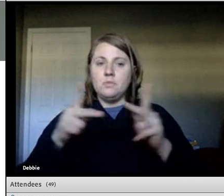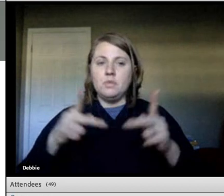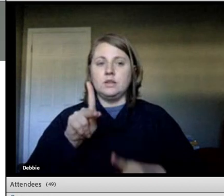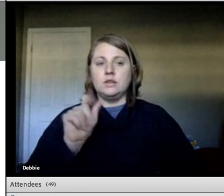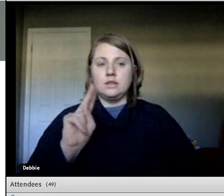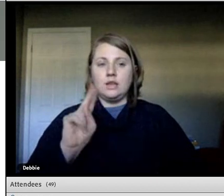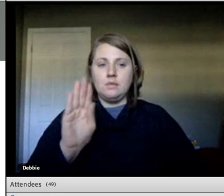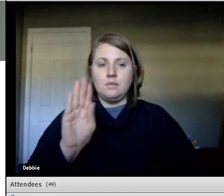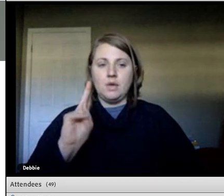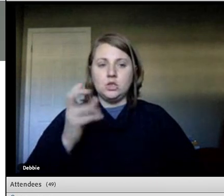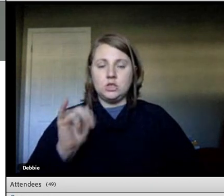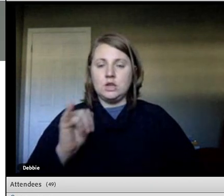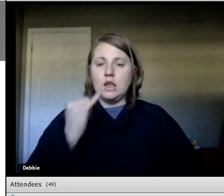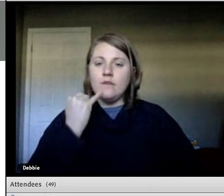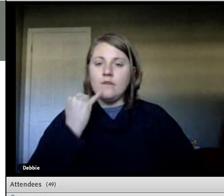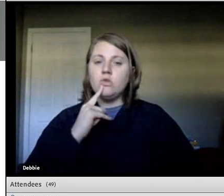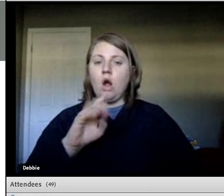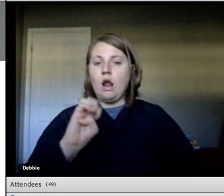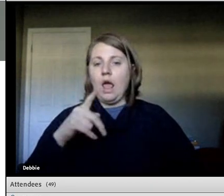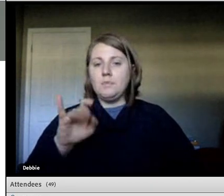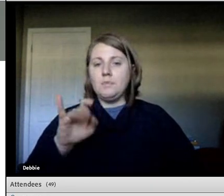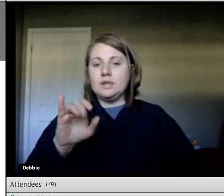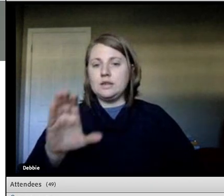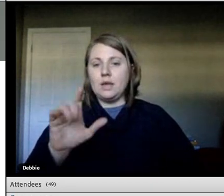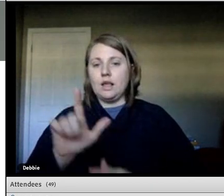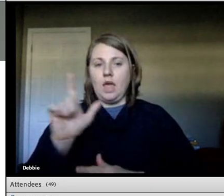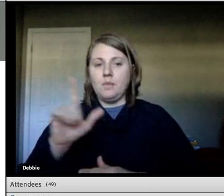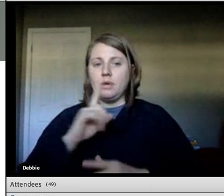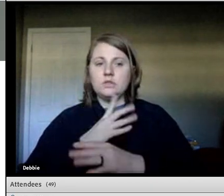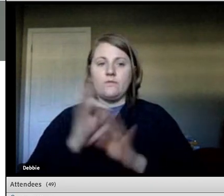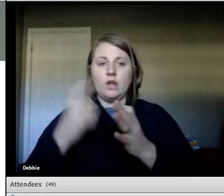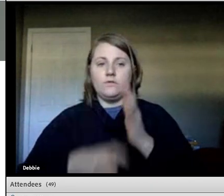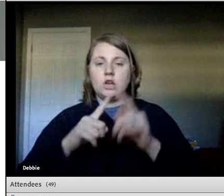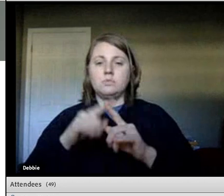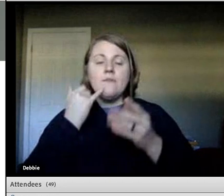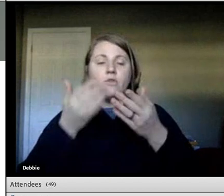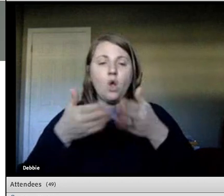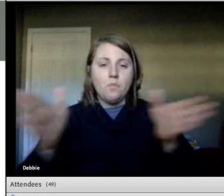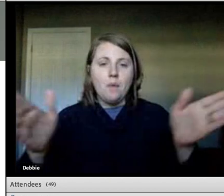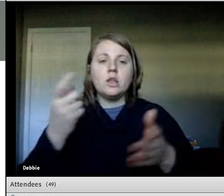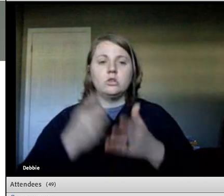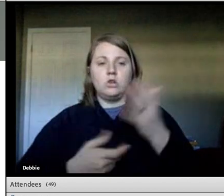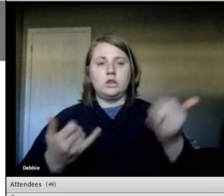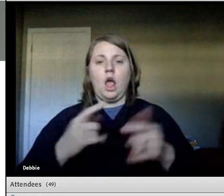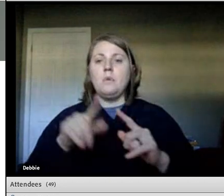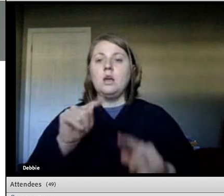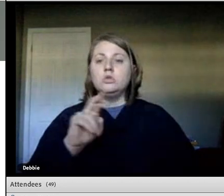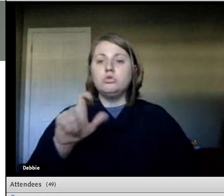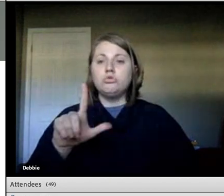If you are public, they charge now, but Trello is a free alternative to that,